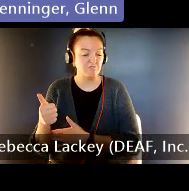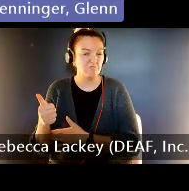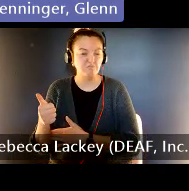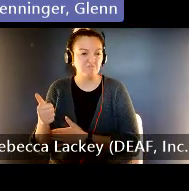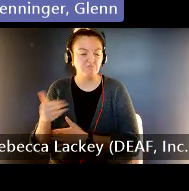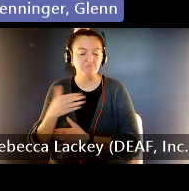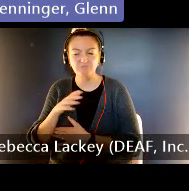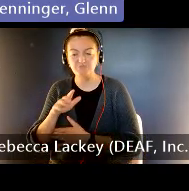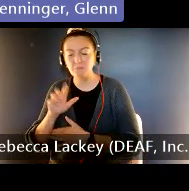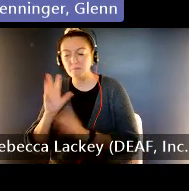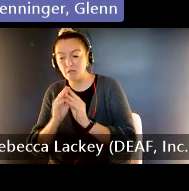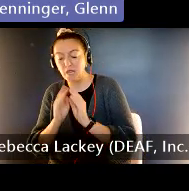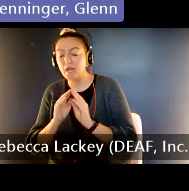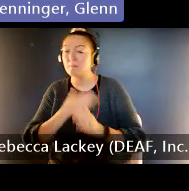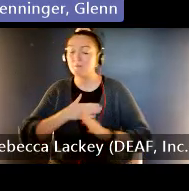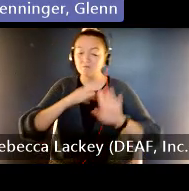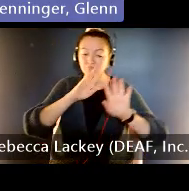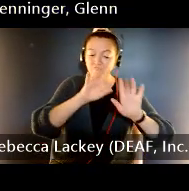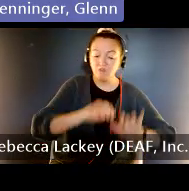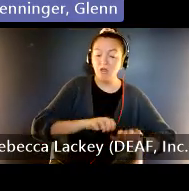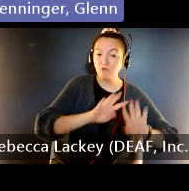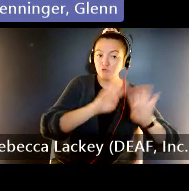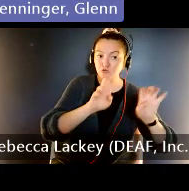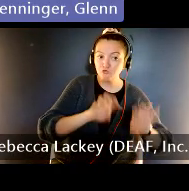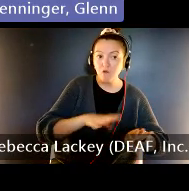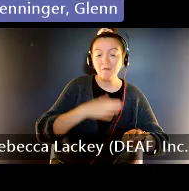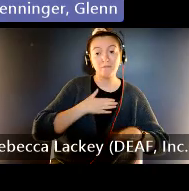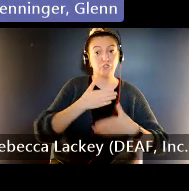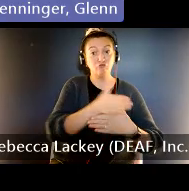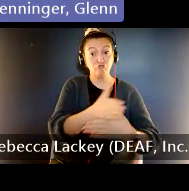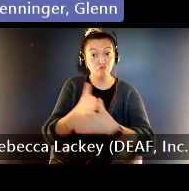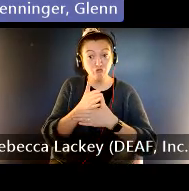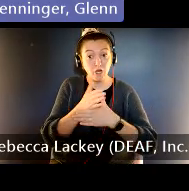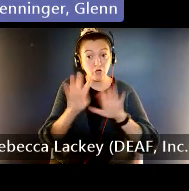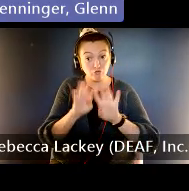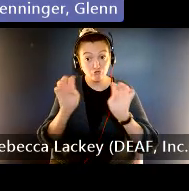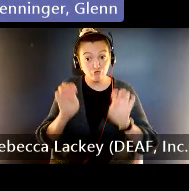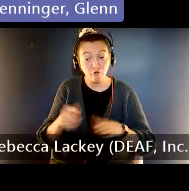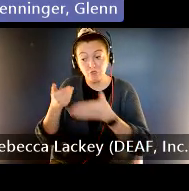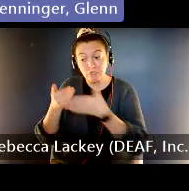Please share the survey with your neighbors who may not have attended.